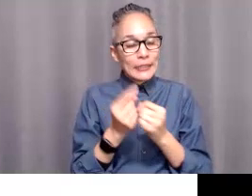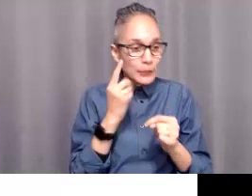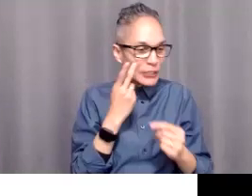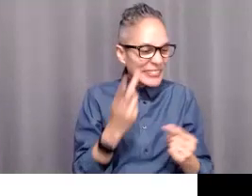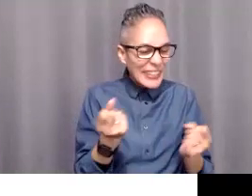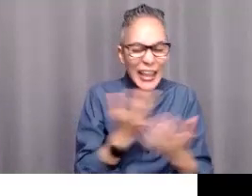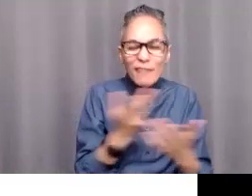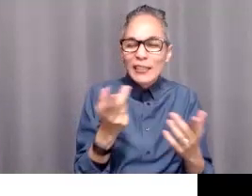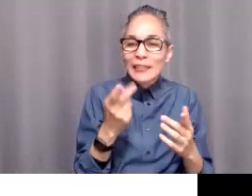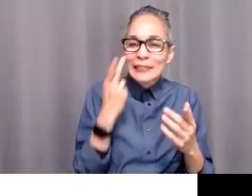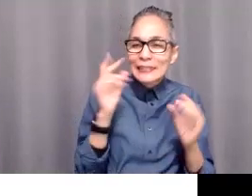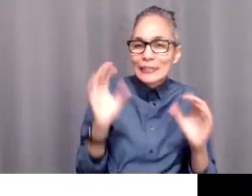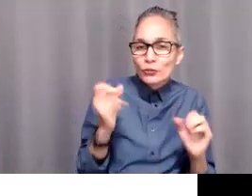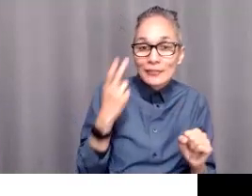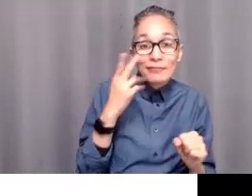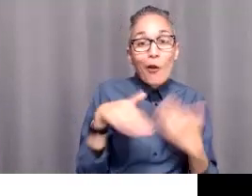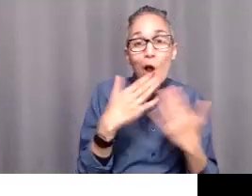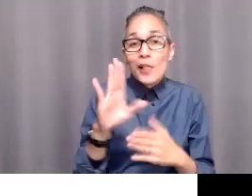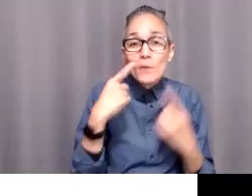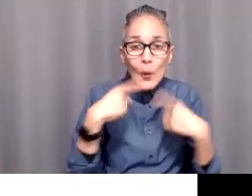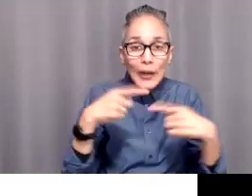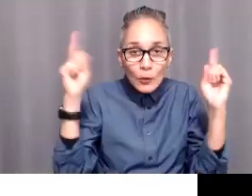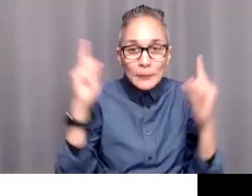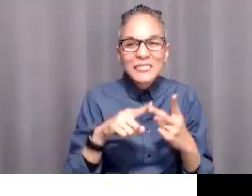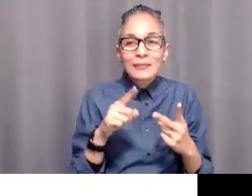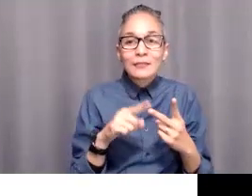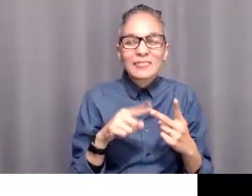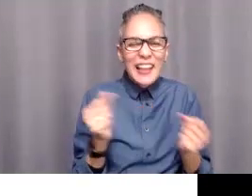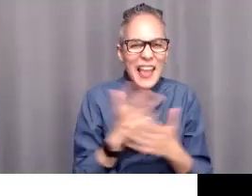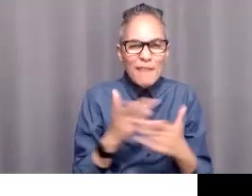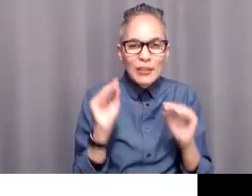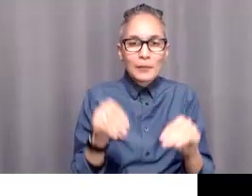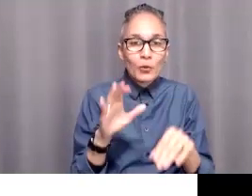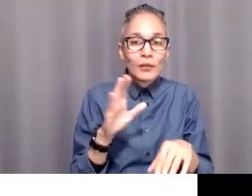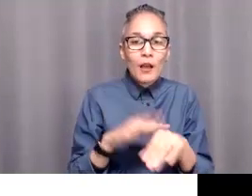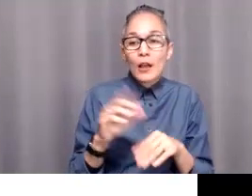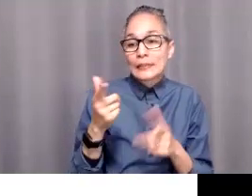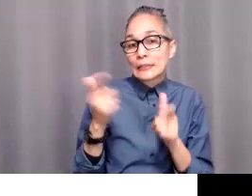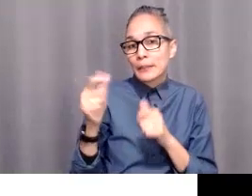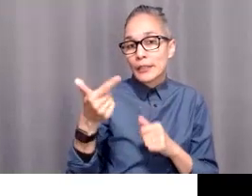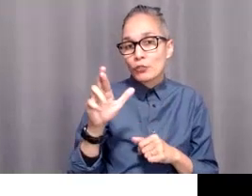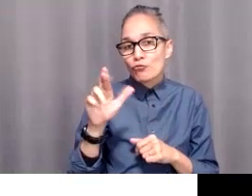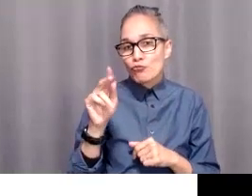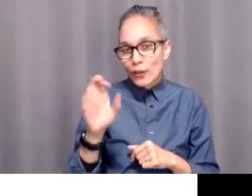So they can see all your announcements, all of everything that you put in the SpeedGrader, all of that. They could see.